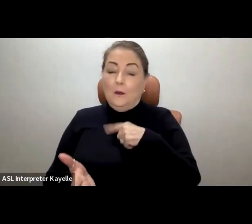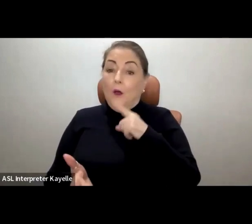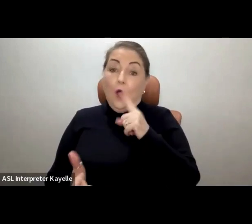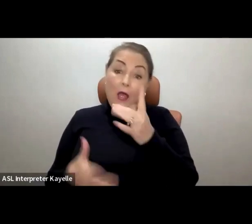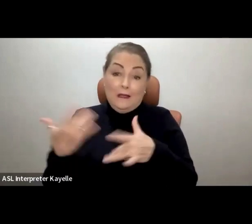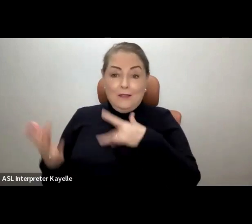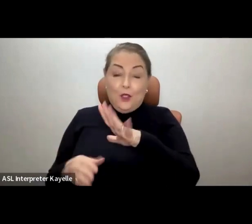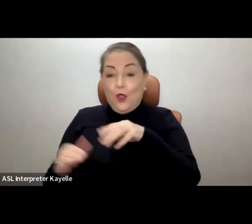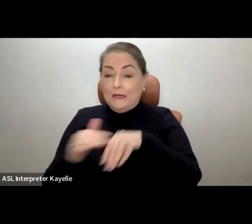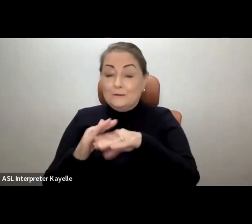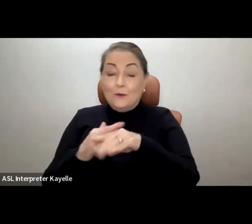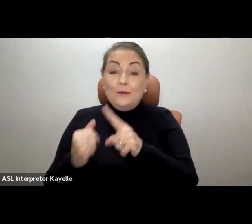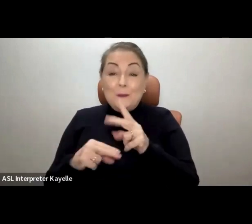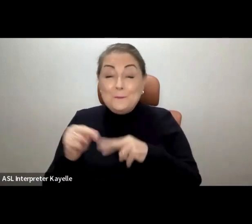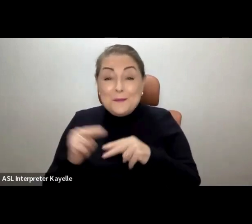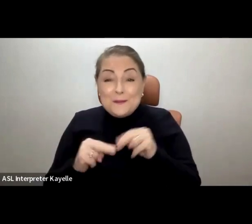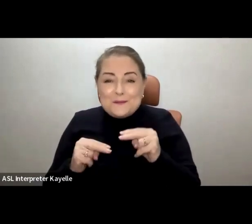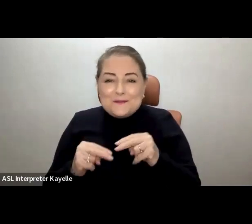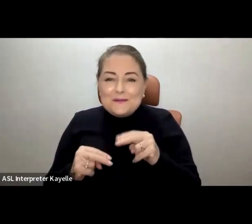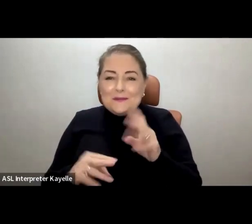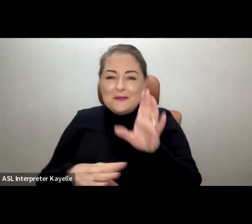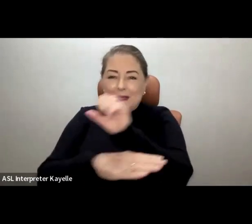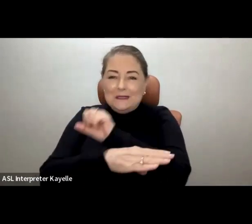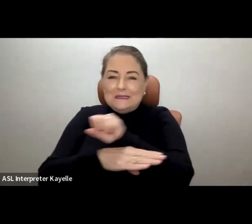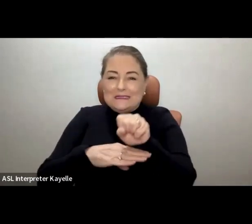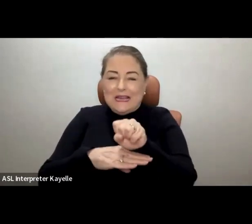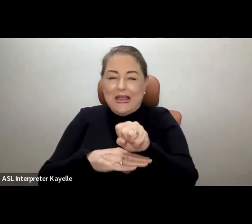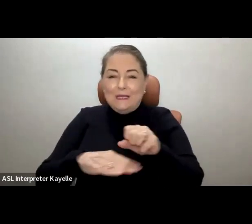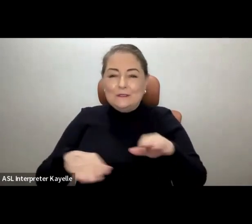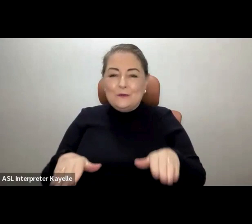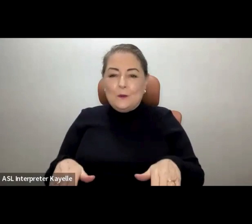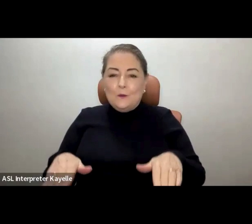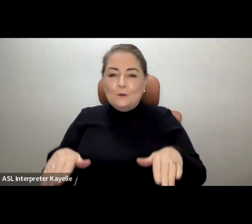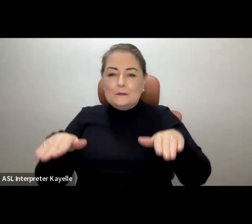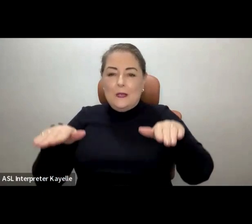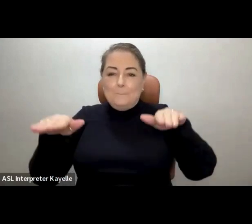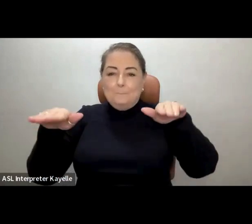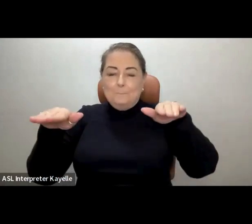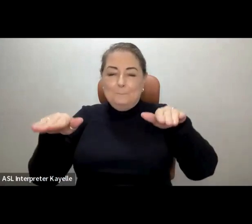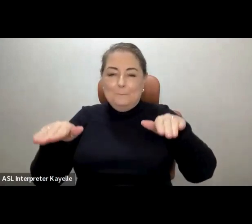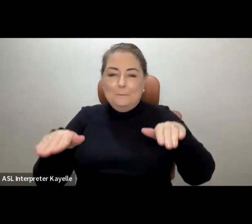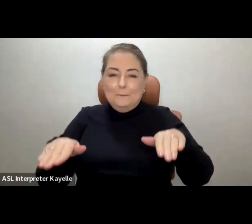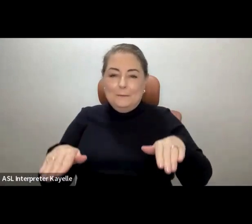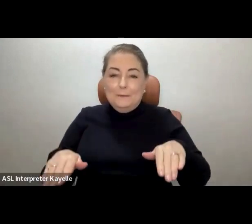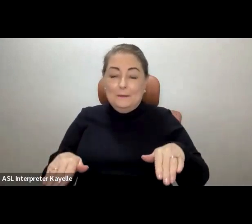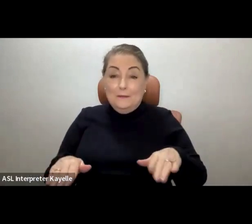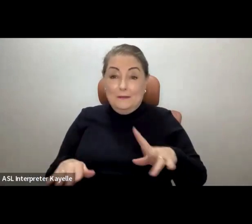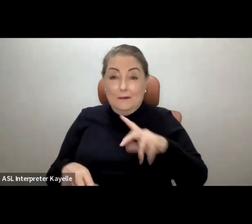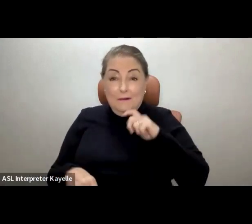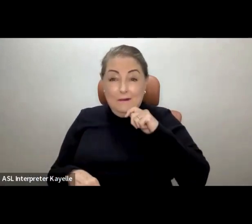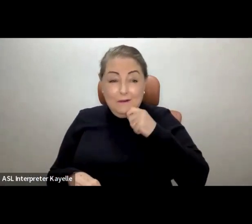what they built was a stage that goes up and down automatically. How cool is that? Right, and I don't know how many millions of